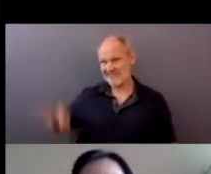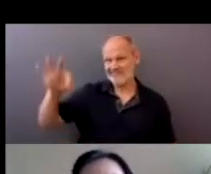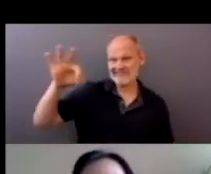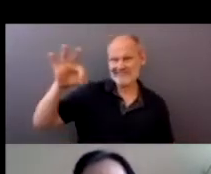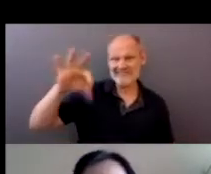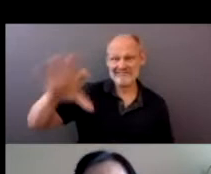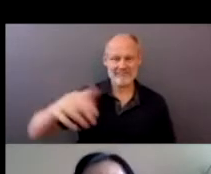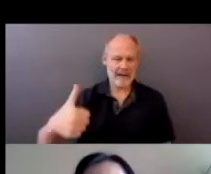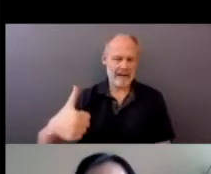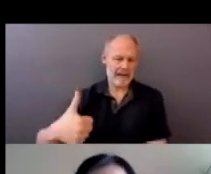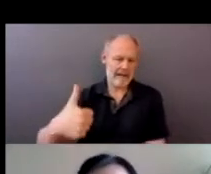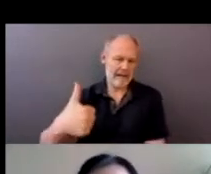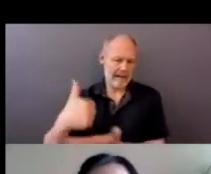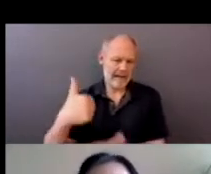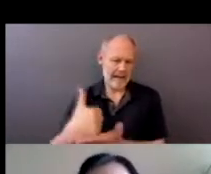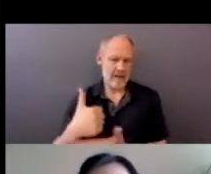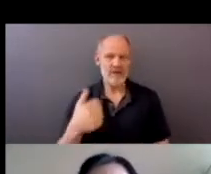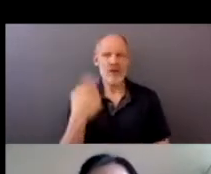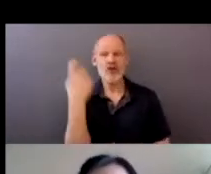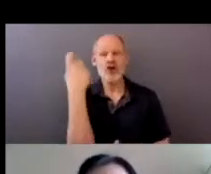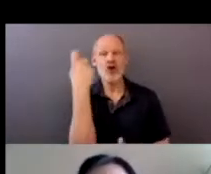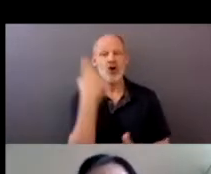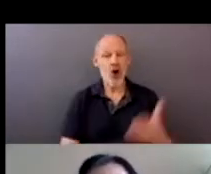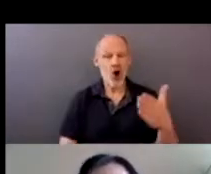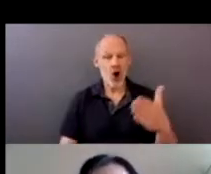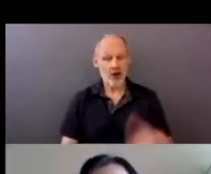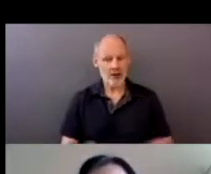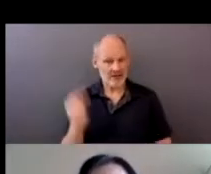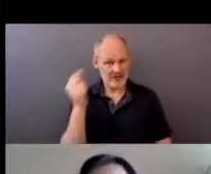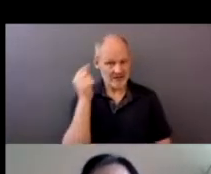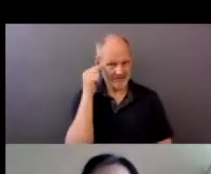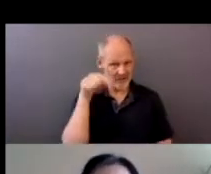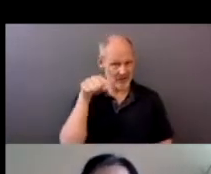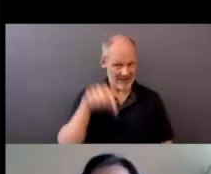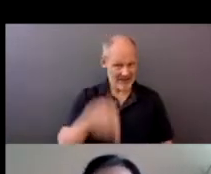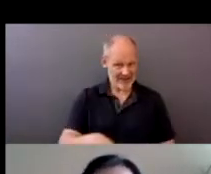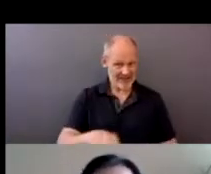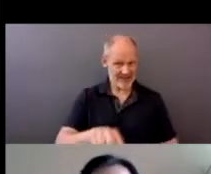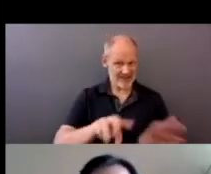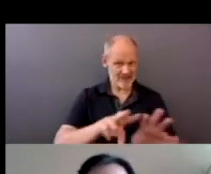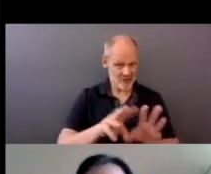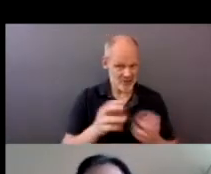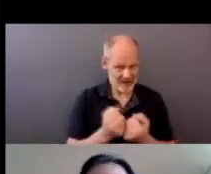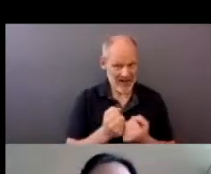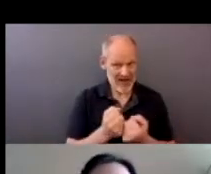cost to put on is 20 dollars suggested donation if your organization can afford it. But again,